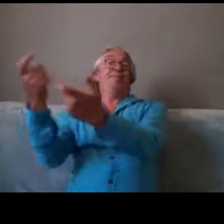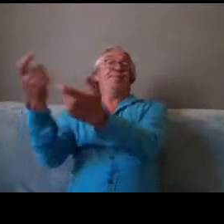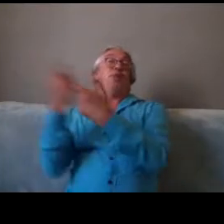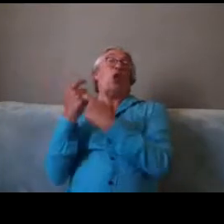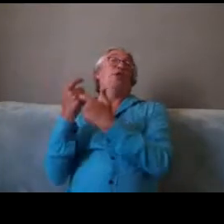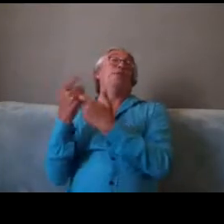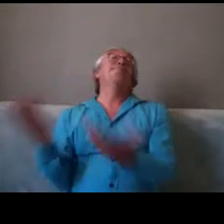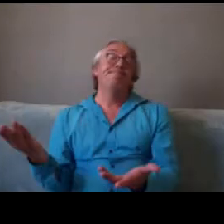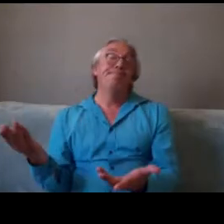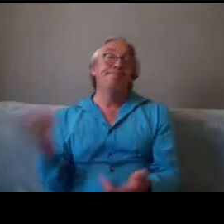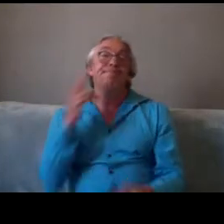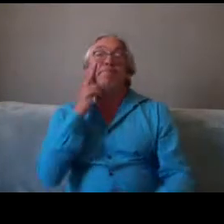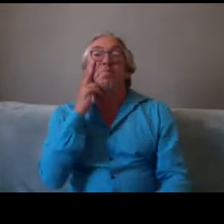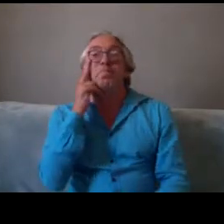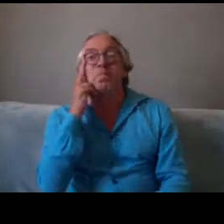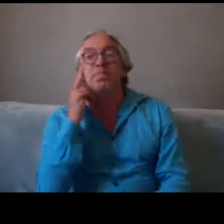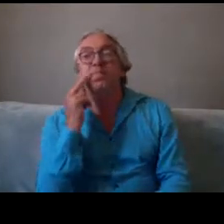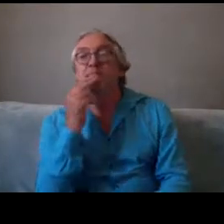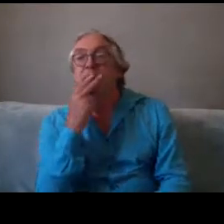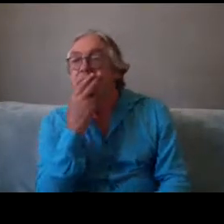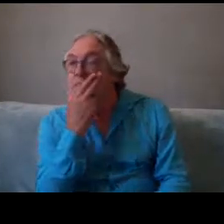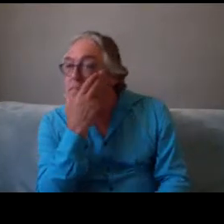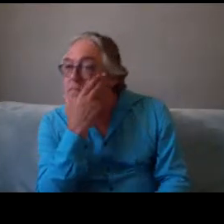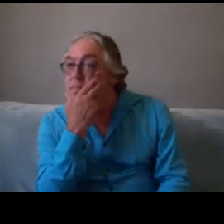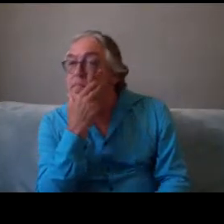which is something that we know and we are happy about it.